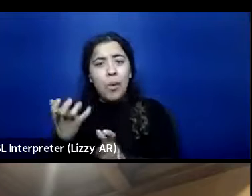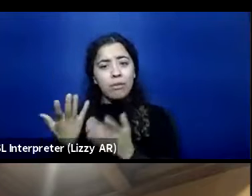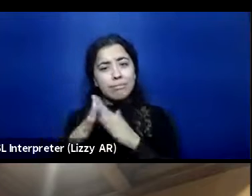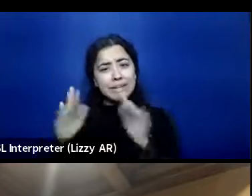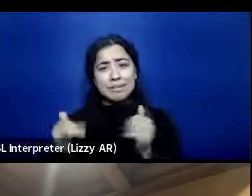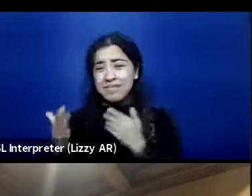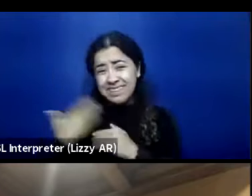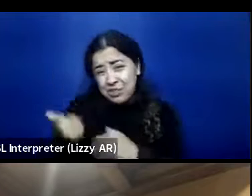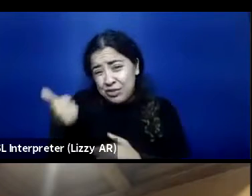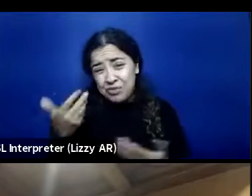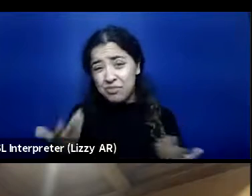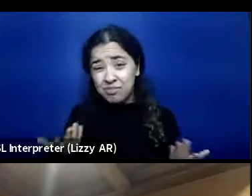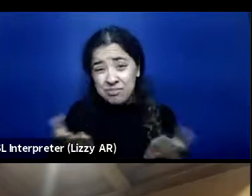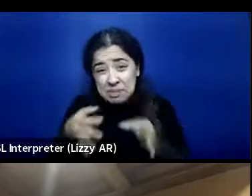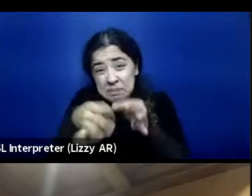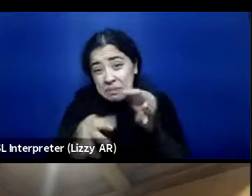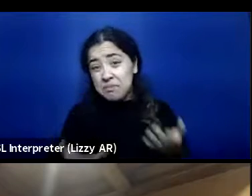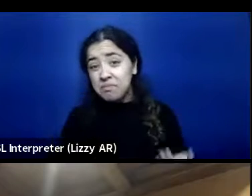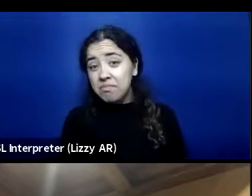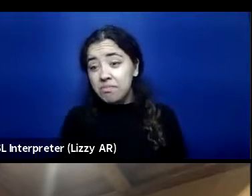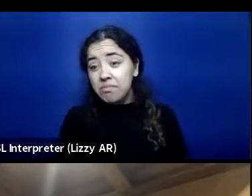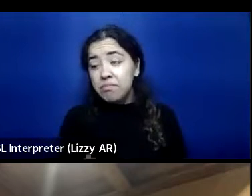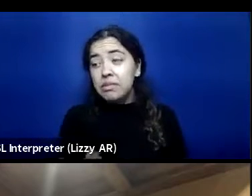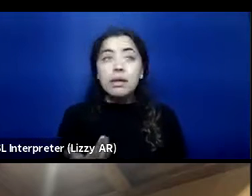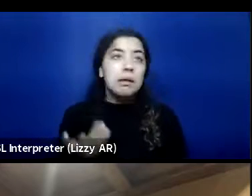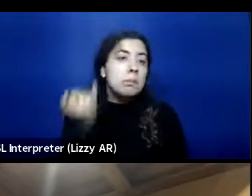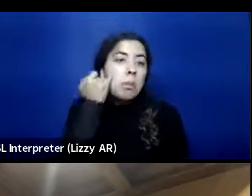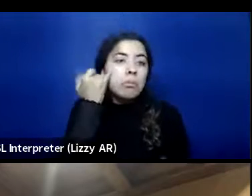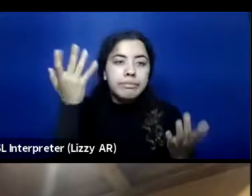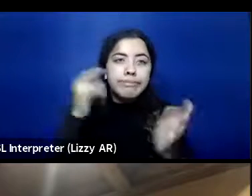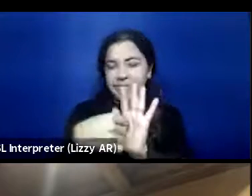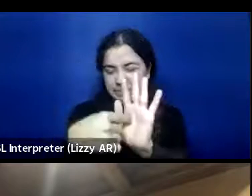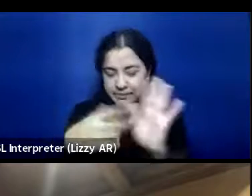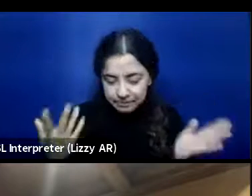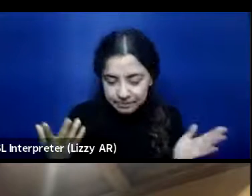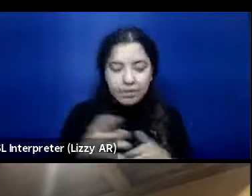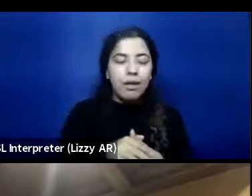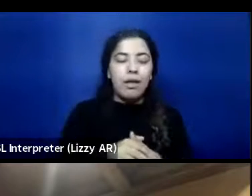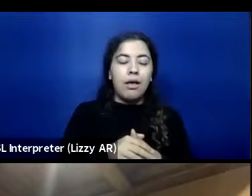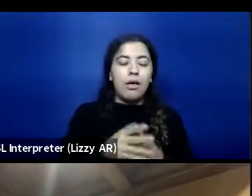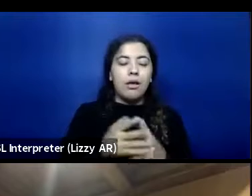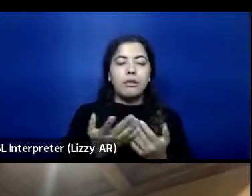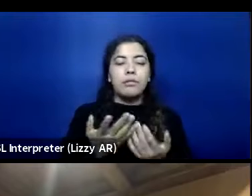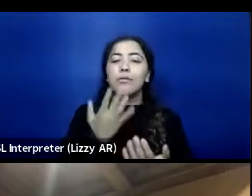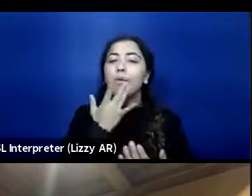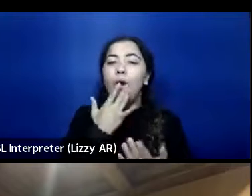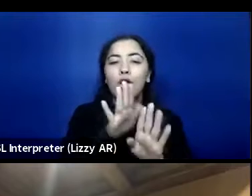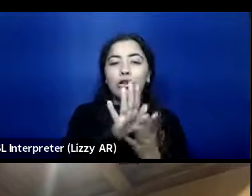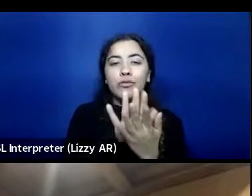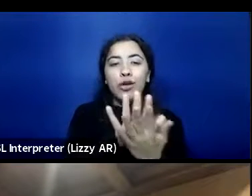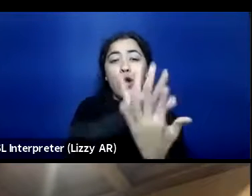And that includes simple things like high contrast and simple fonts and things of that kind,